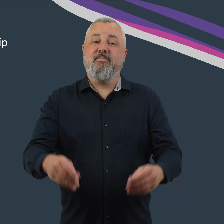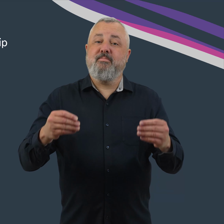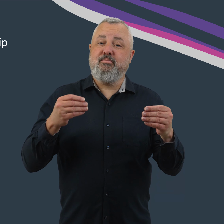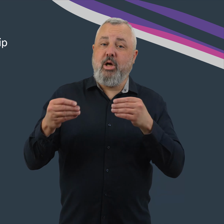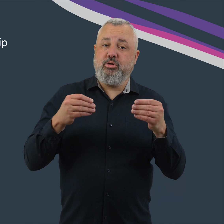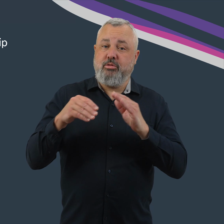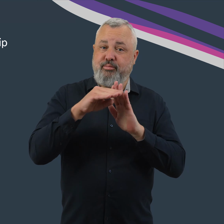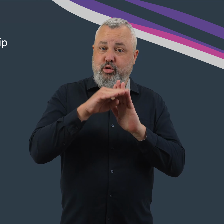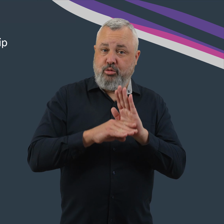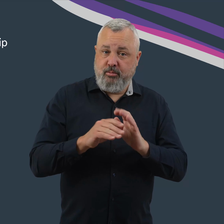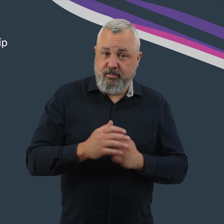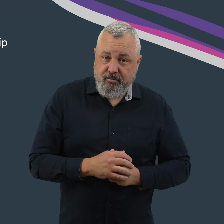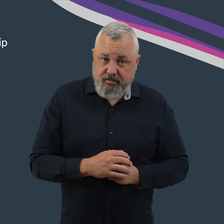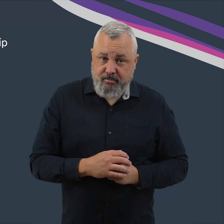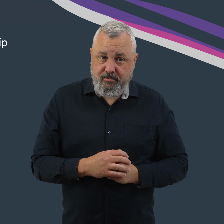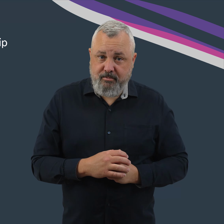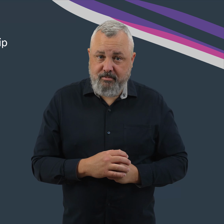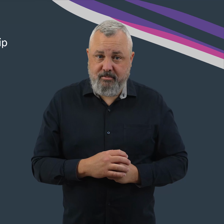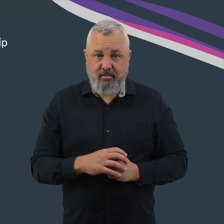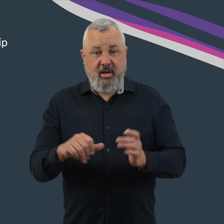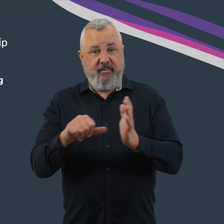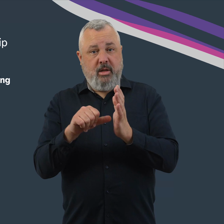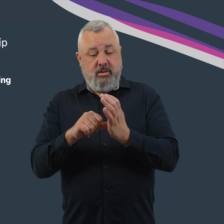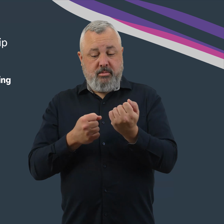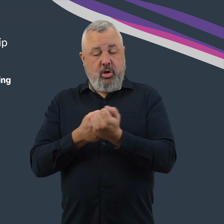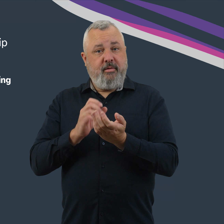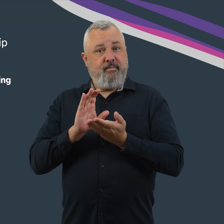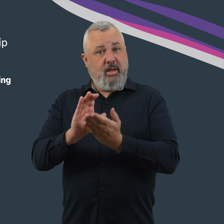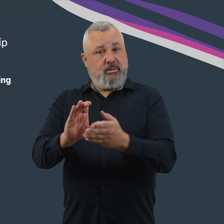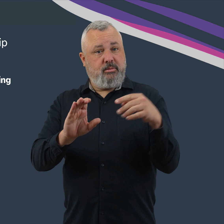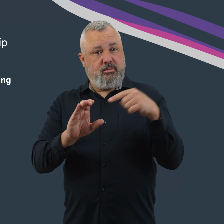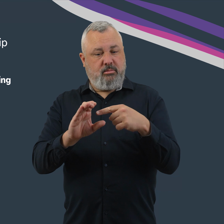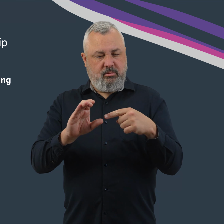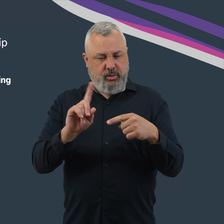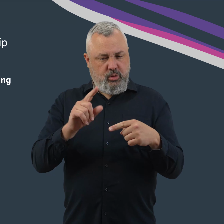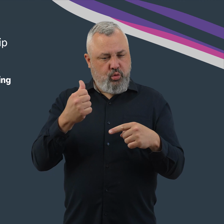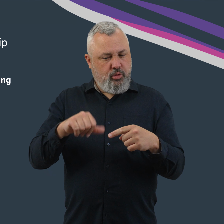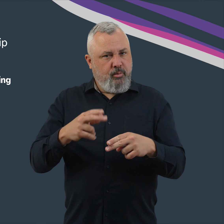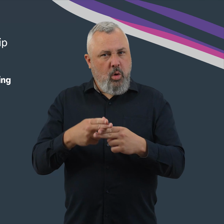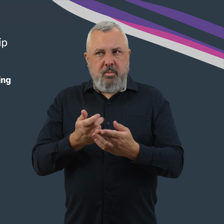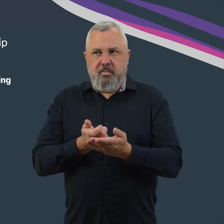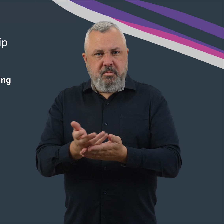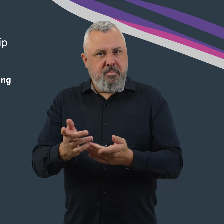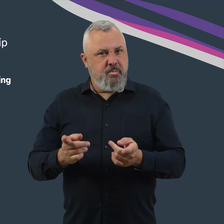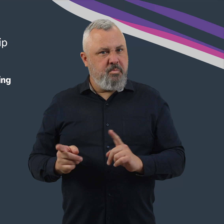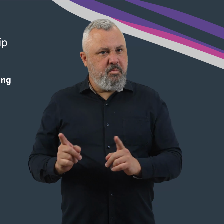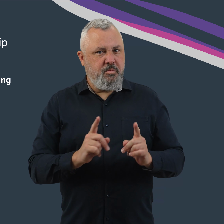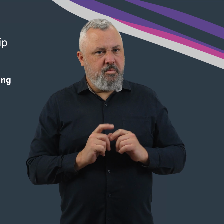Budget conditions What the Financial Support Funding can be used for